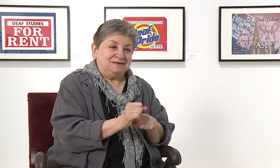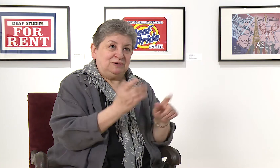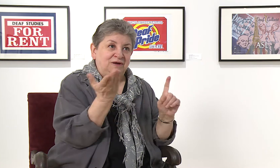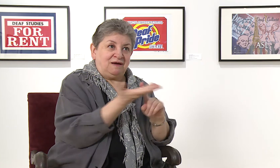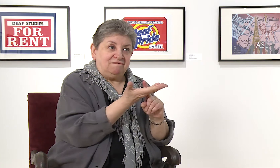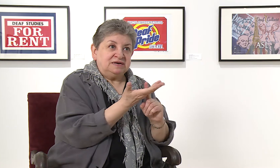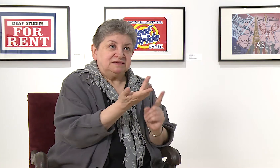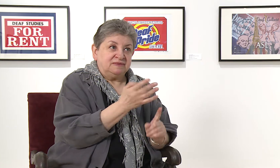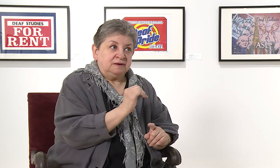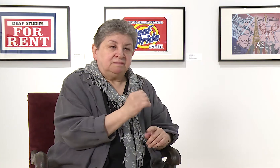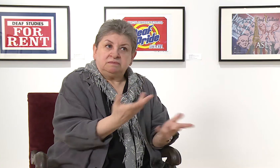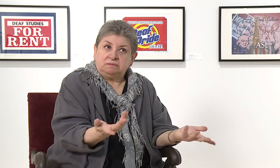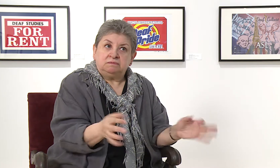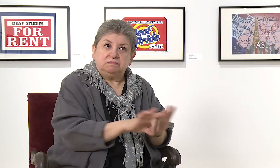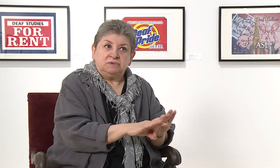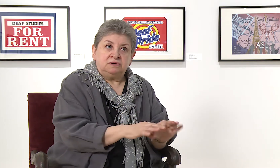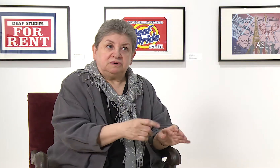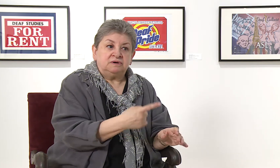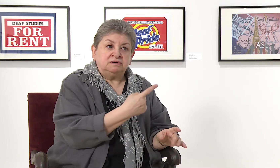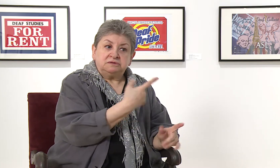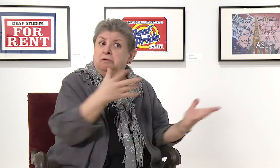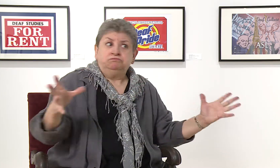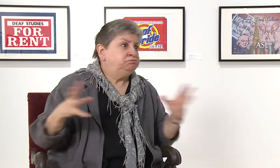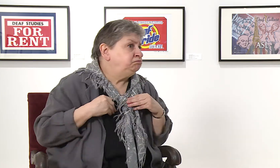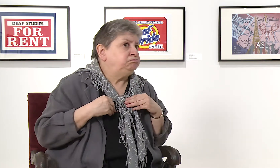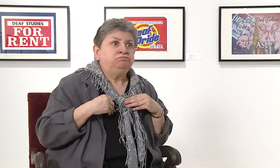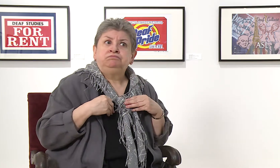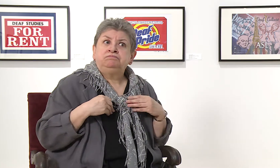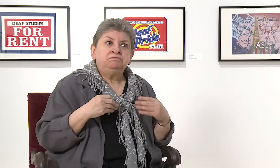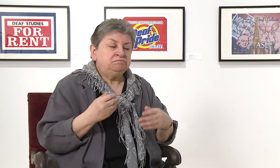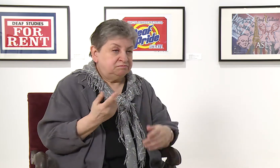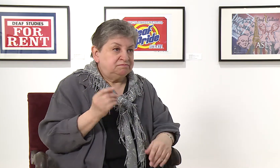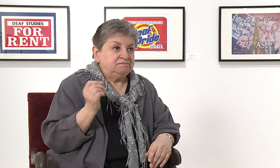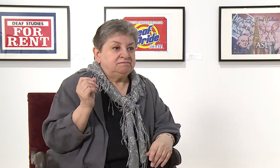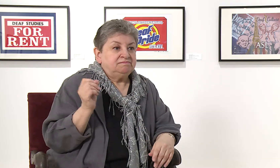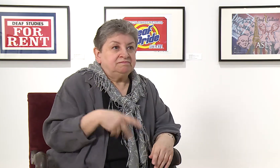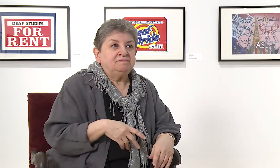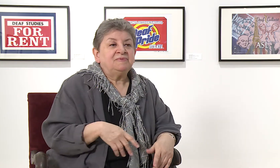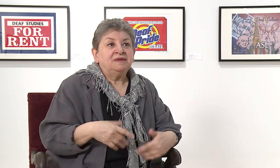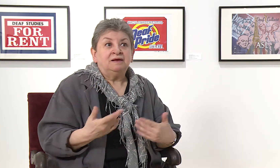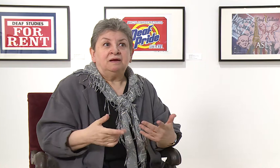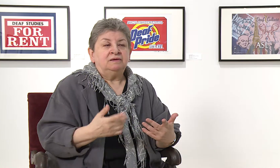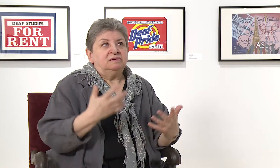It took some work to convince them, but it was important and they were on board.